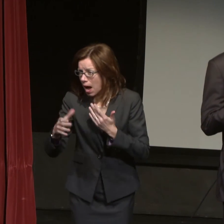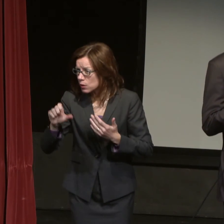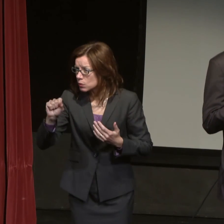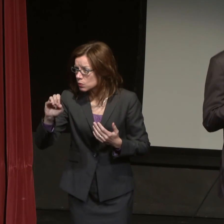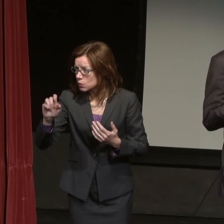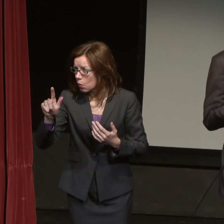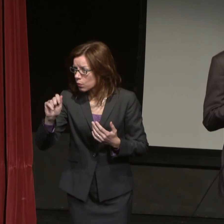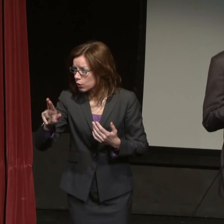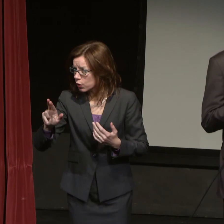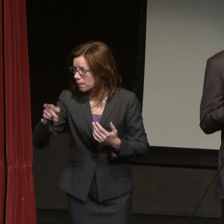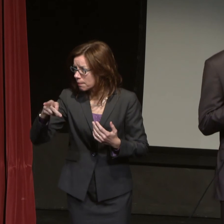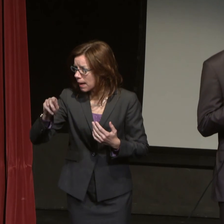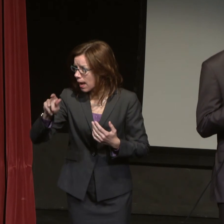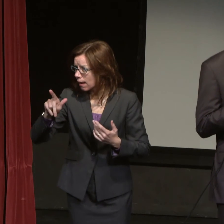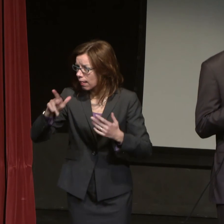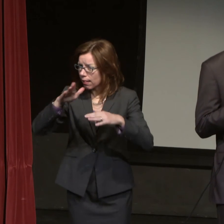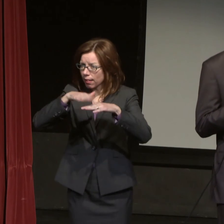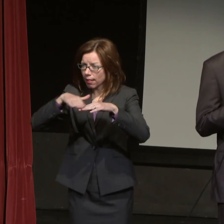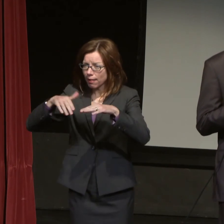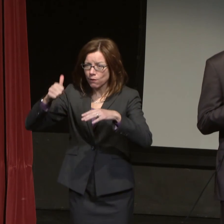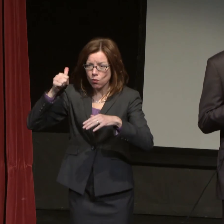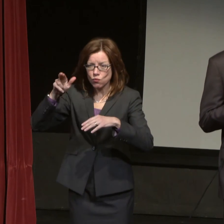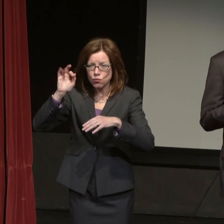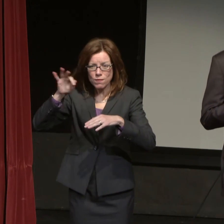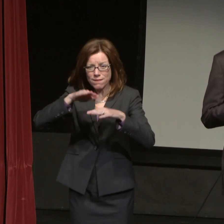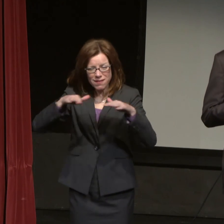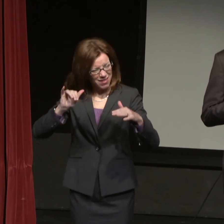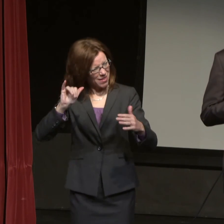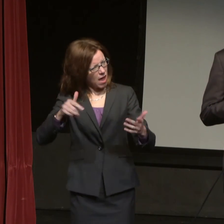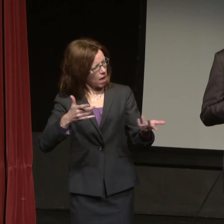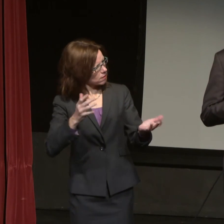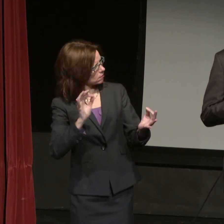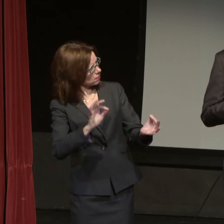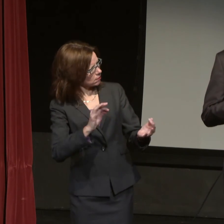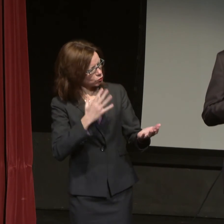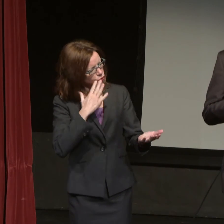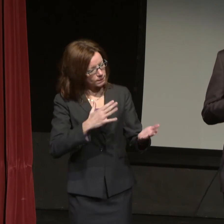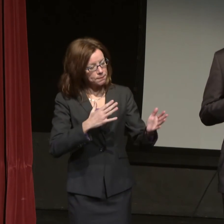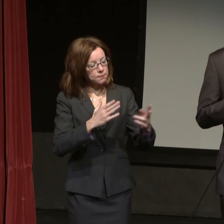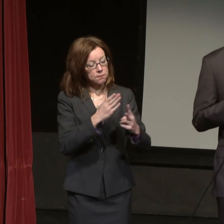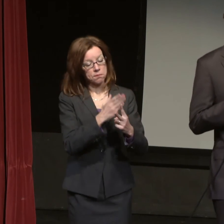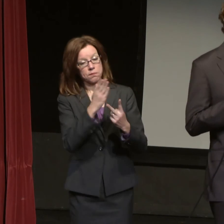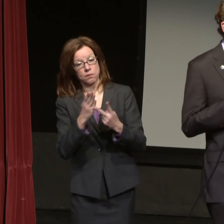I mean whatever is practical and reasonable for you. Secondly, you're in Washington DC here,